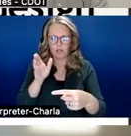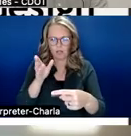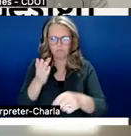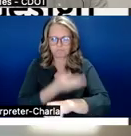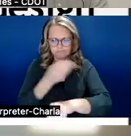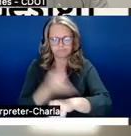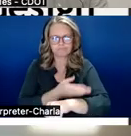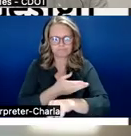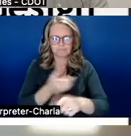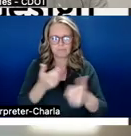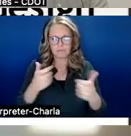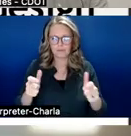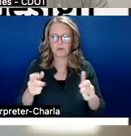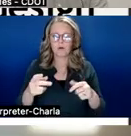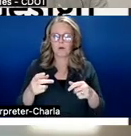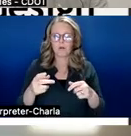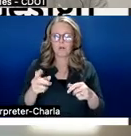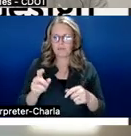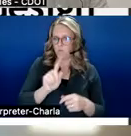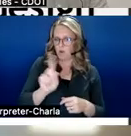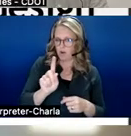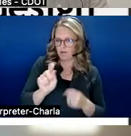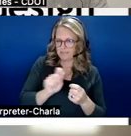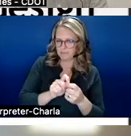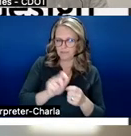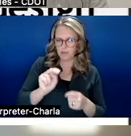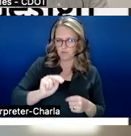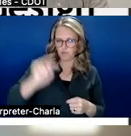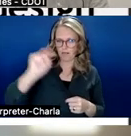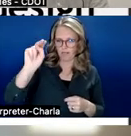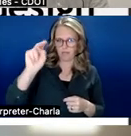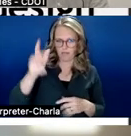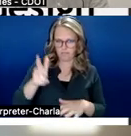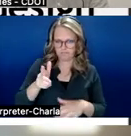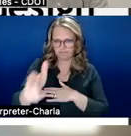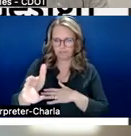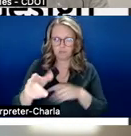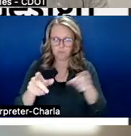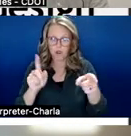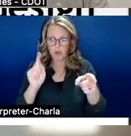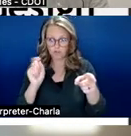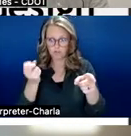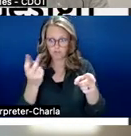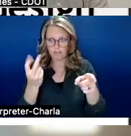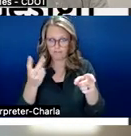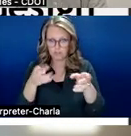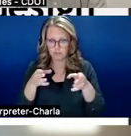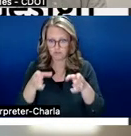for the northbound part of the corridor. So 112th is the street on which